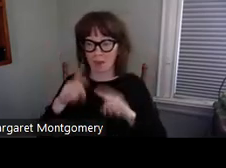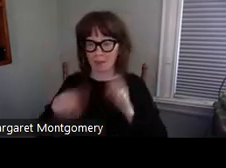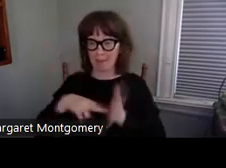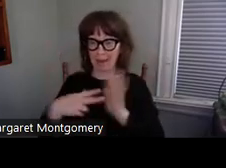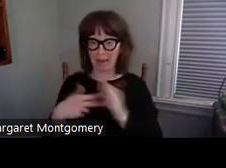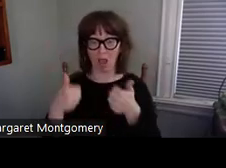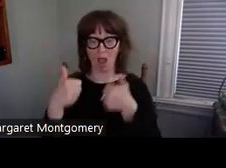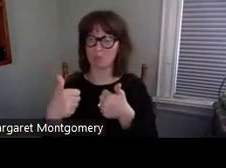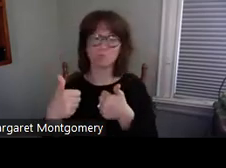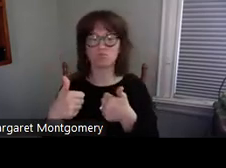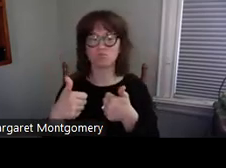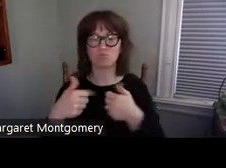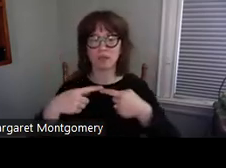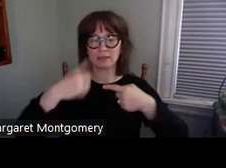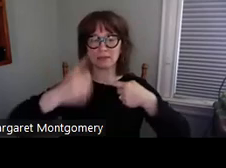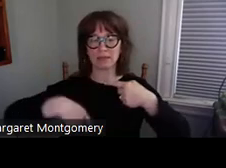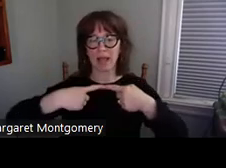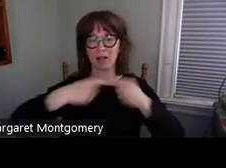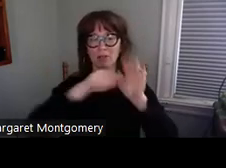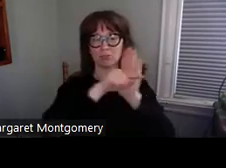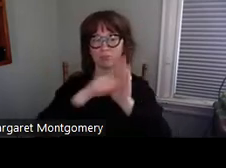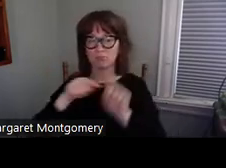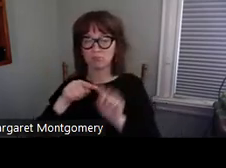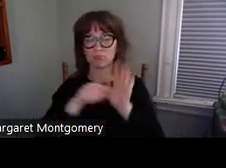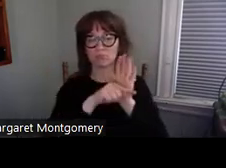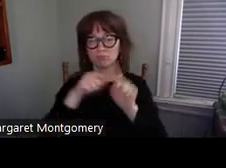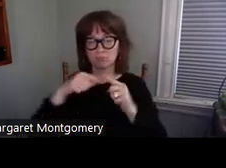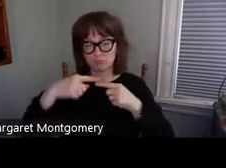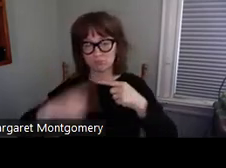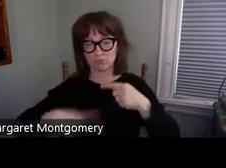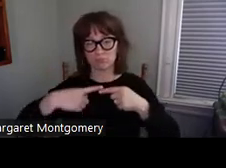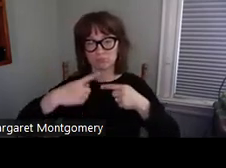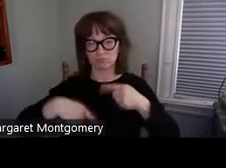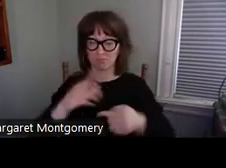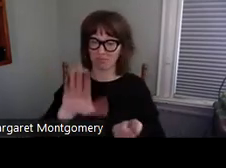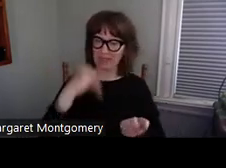or someone you care about is experiencing emotional abuse, maintaining interpersonal